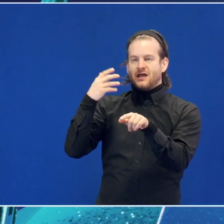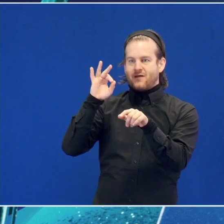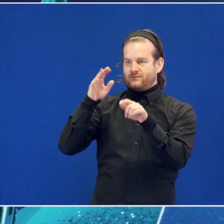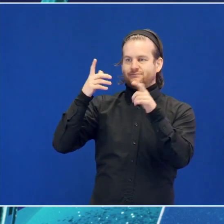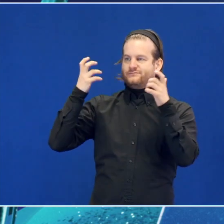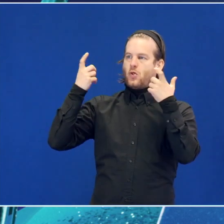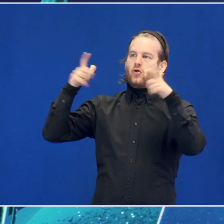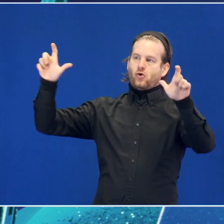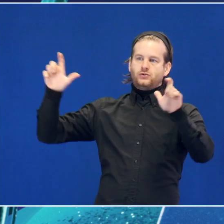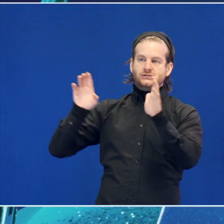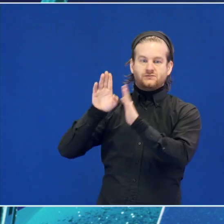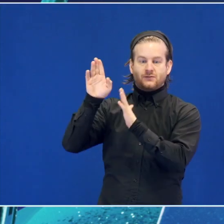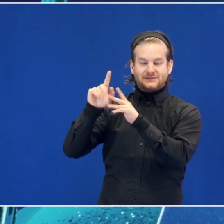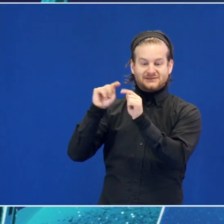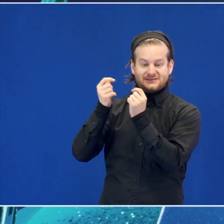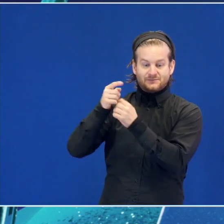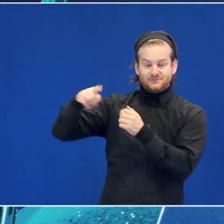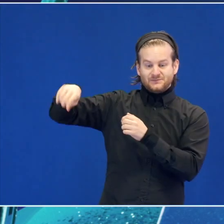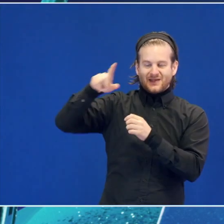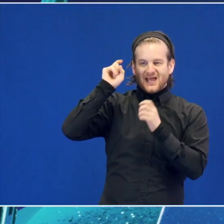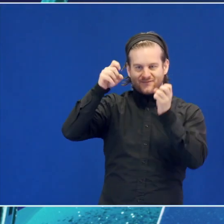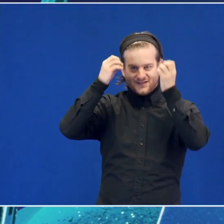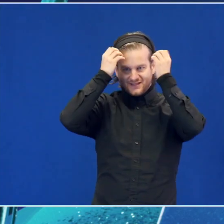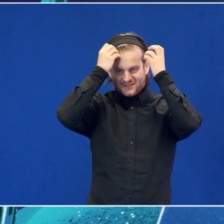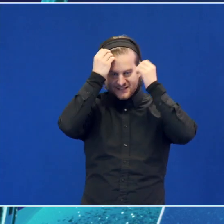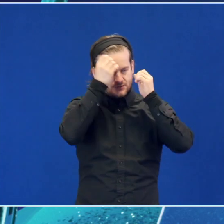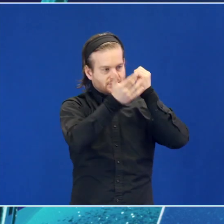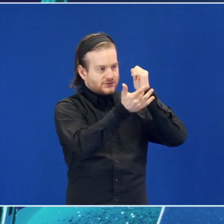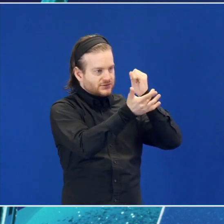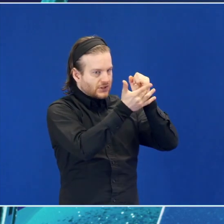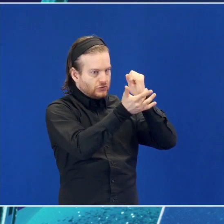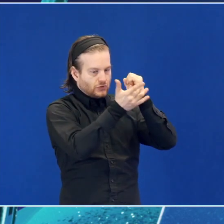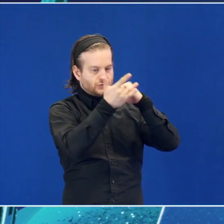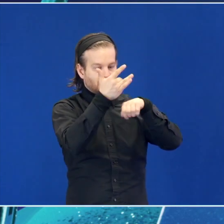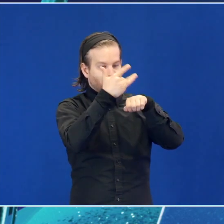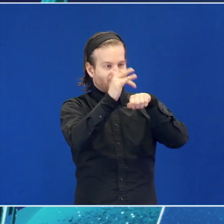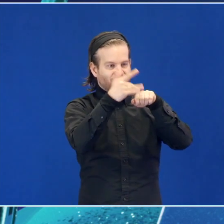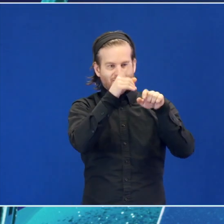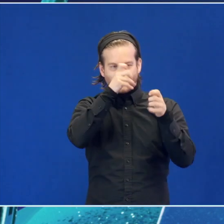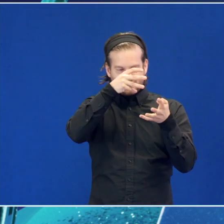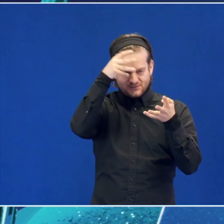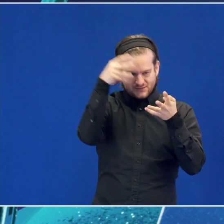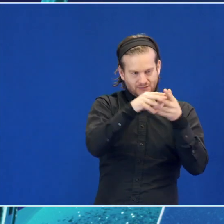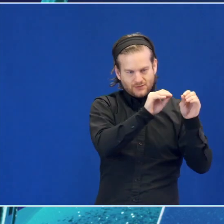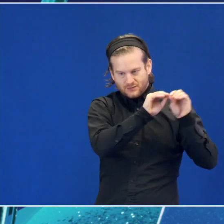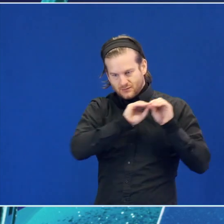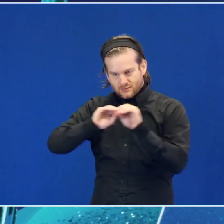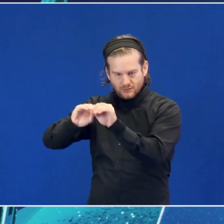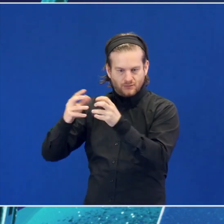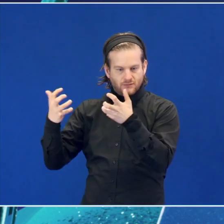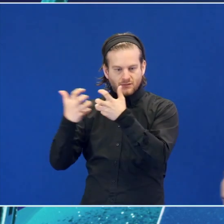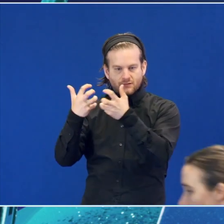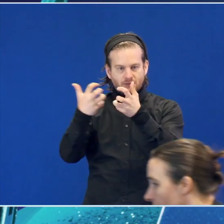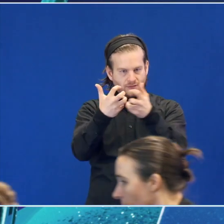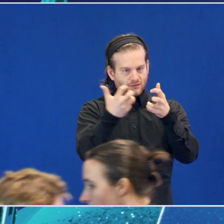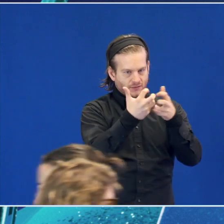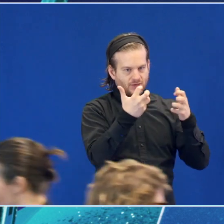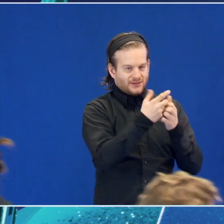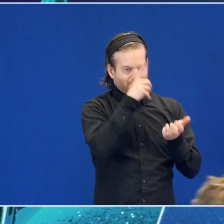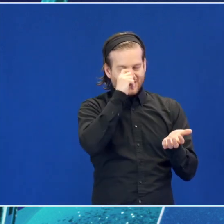into the fabric, because otherwise, it's not going to happen. Yeah, there needs to be -- It's not going to happen. rigor around that process, yeah. Yeah, yeah, I mean, not everybody's like Ed,